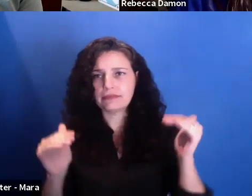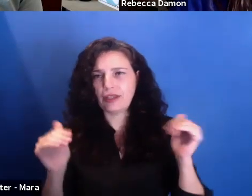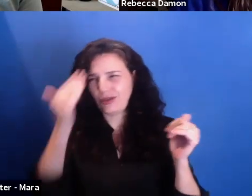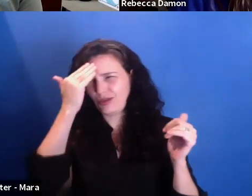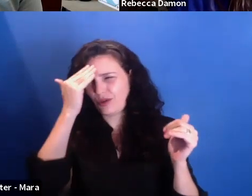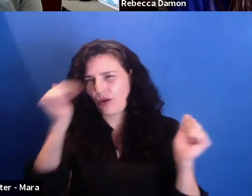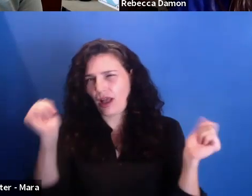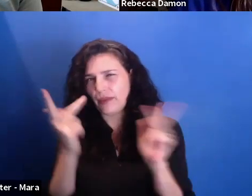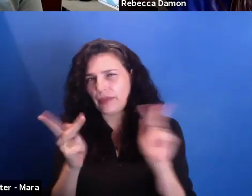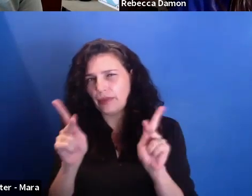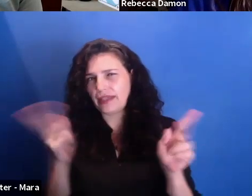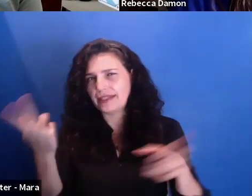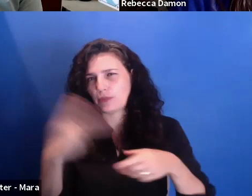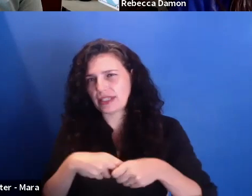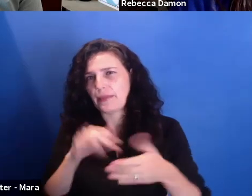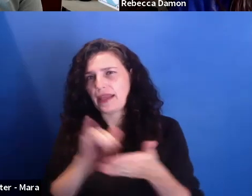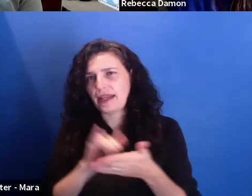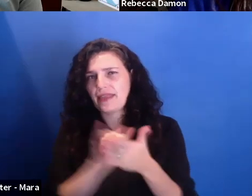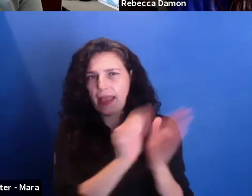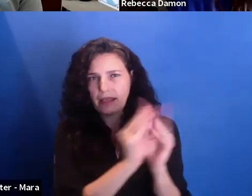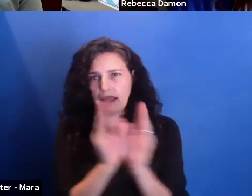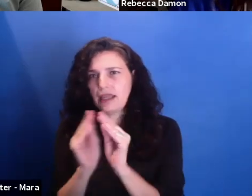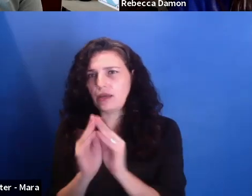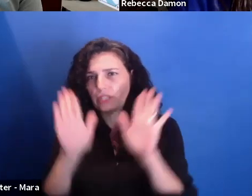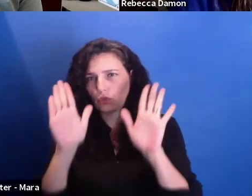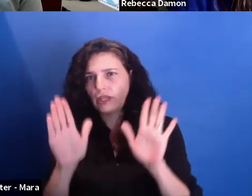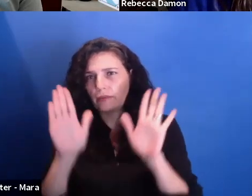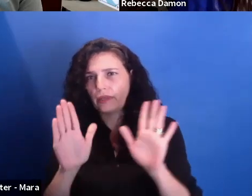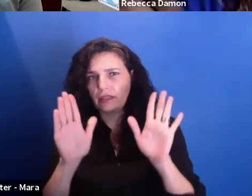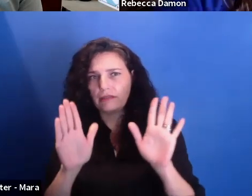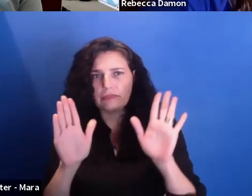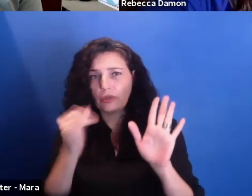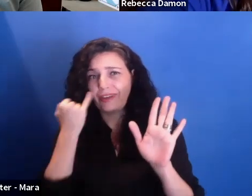It was really incredible, incredible work. So if you could lay that out a little bit.